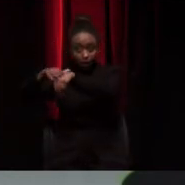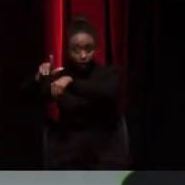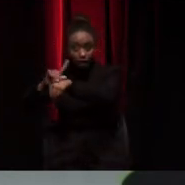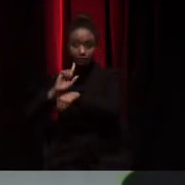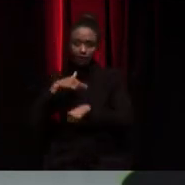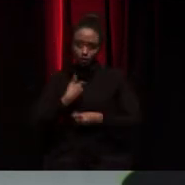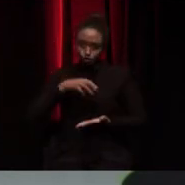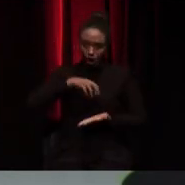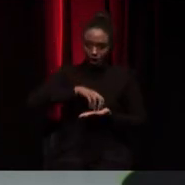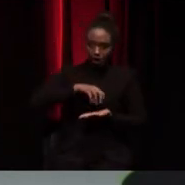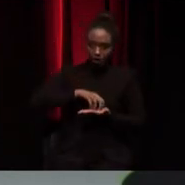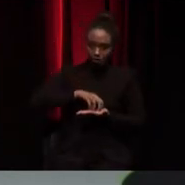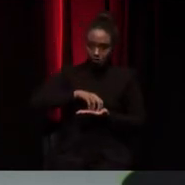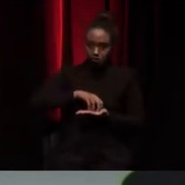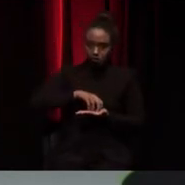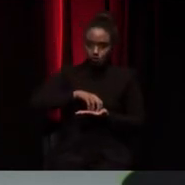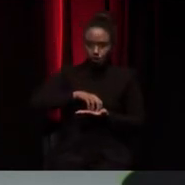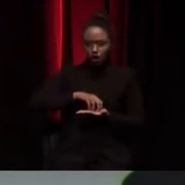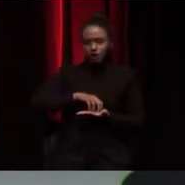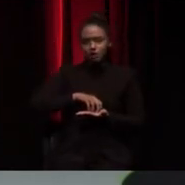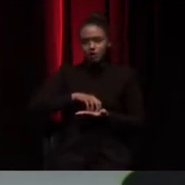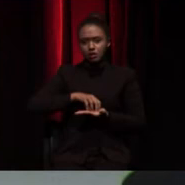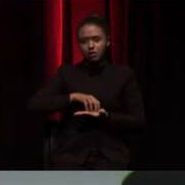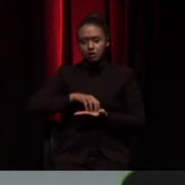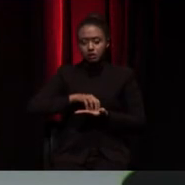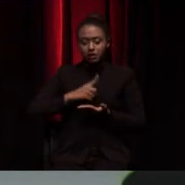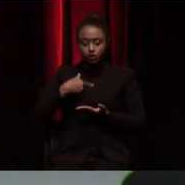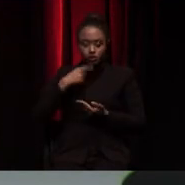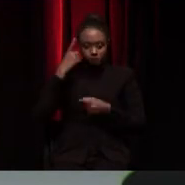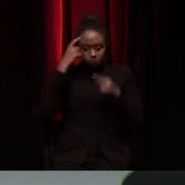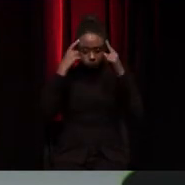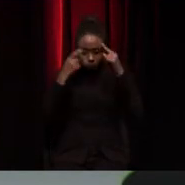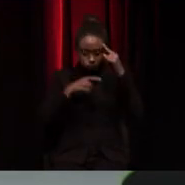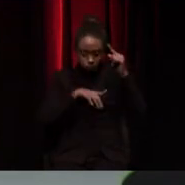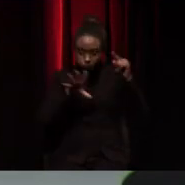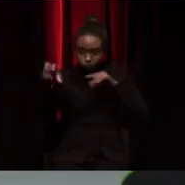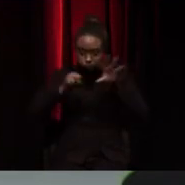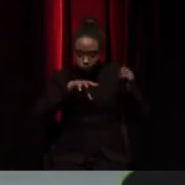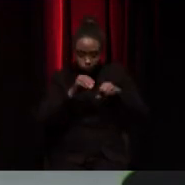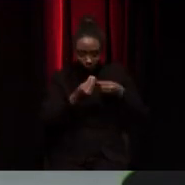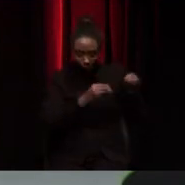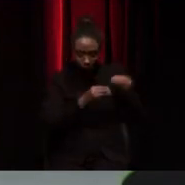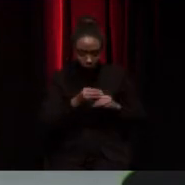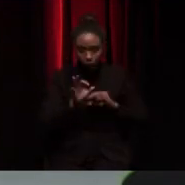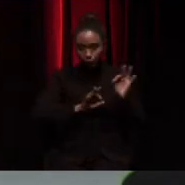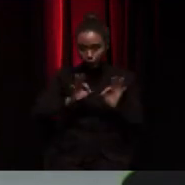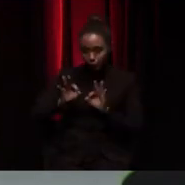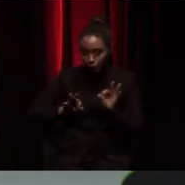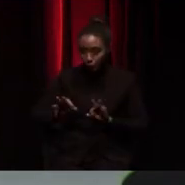in the sense that we put ideas together and can also produce.